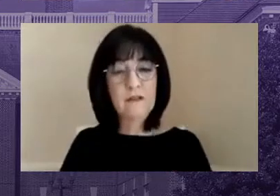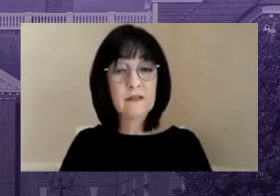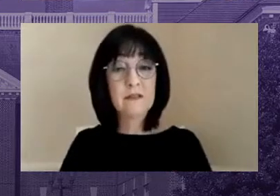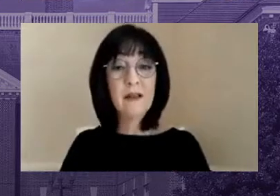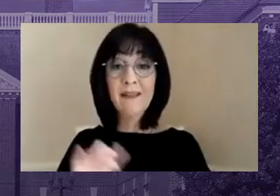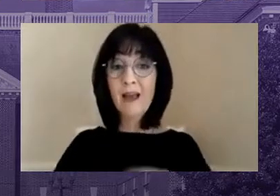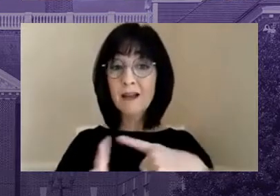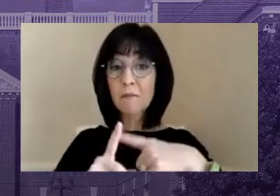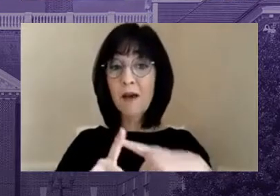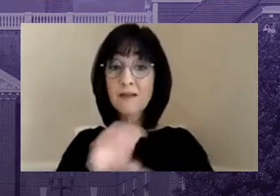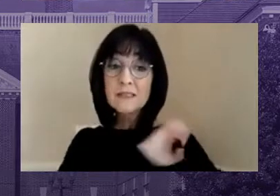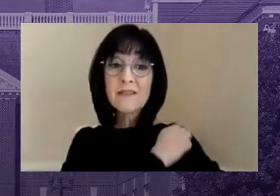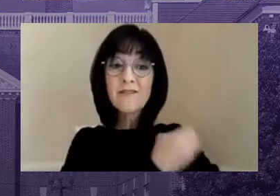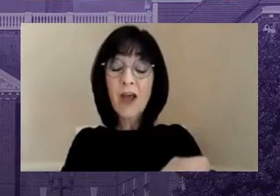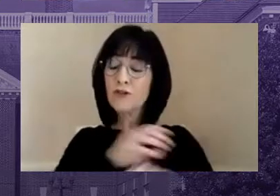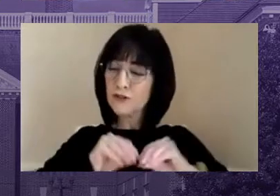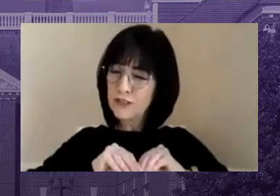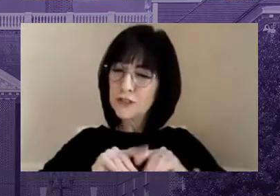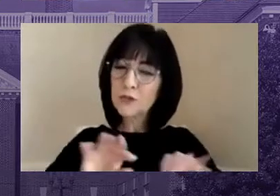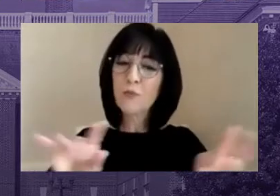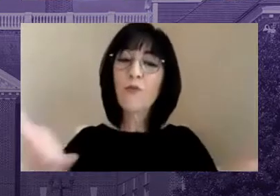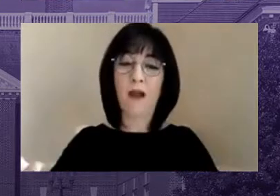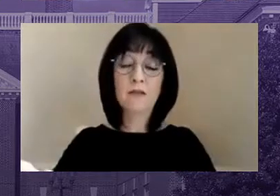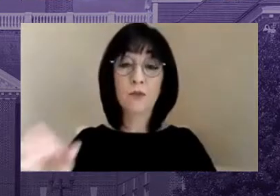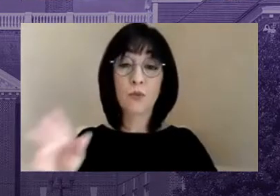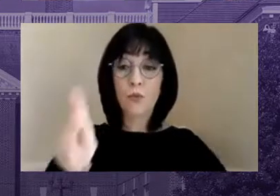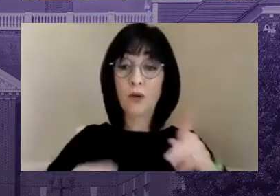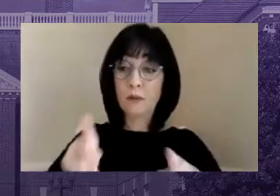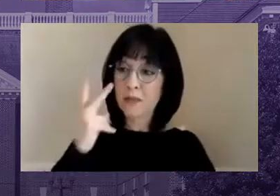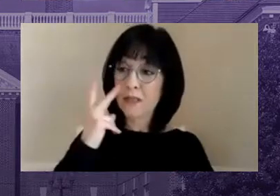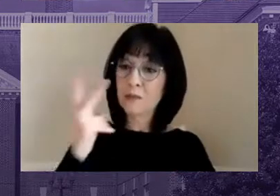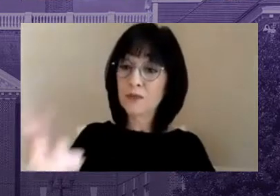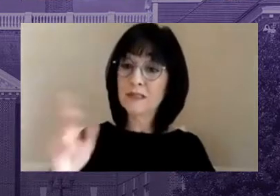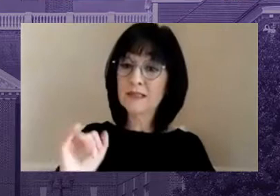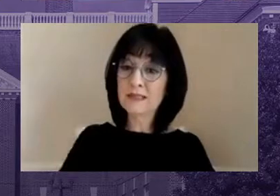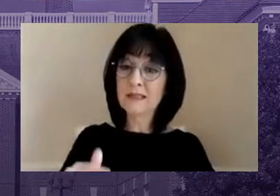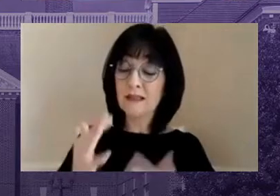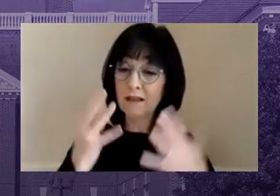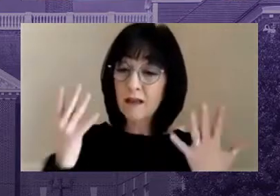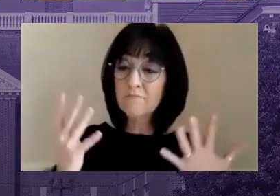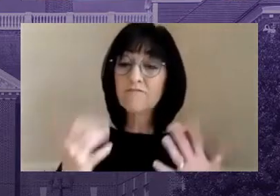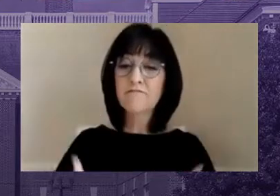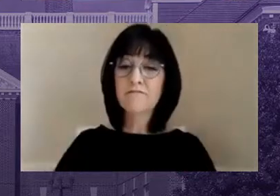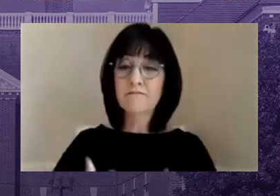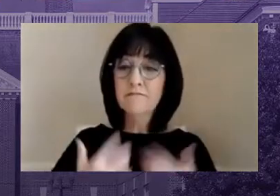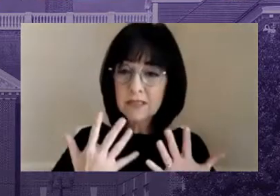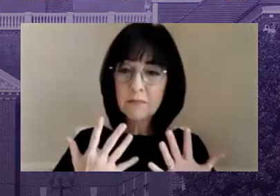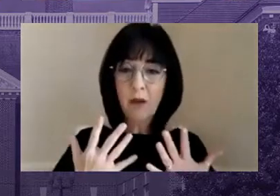difference in the community and inspires them to be active members of the community as well. They